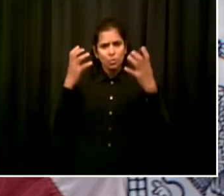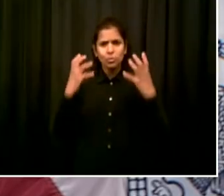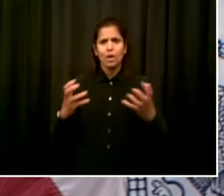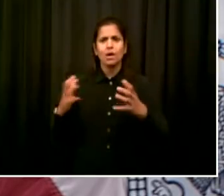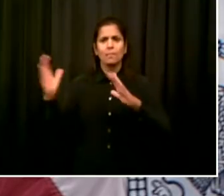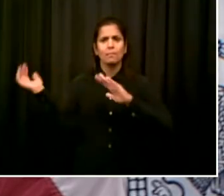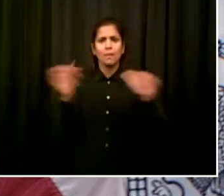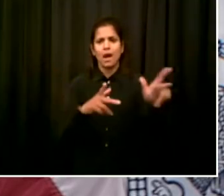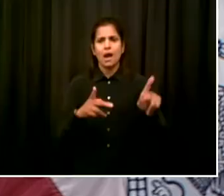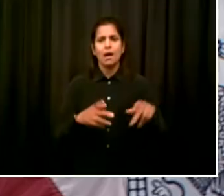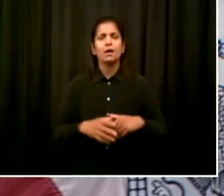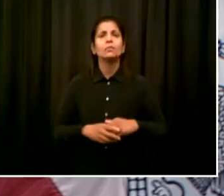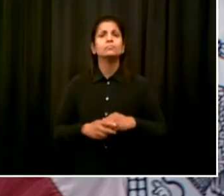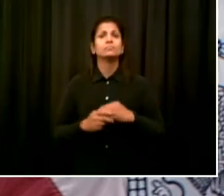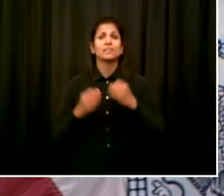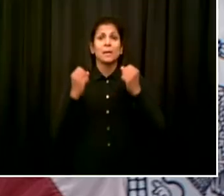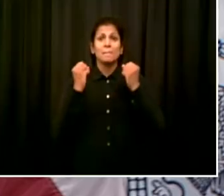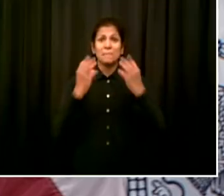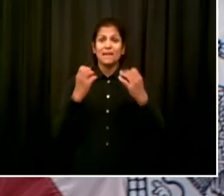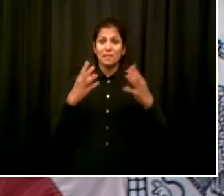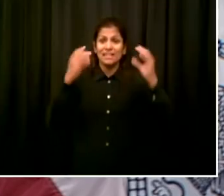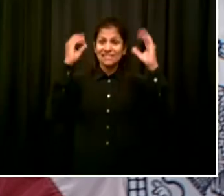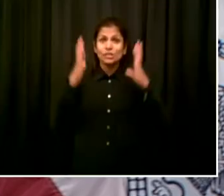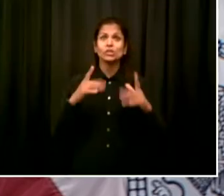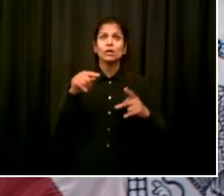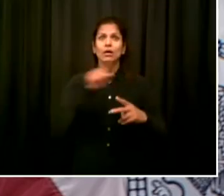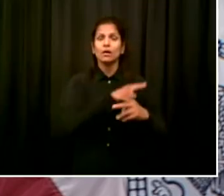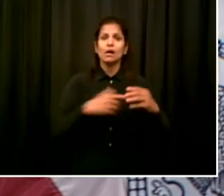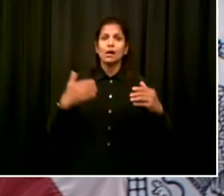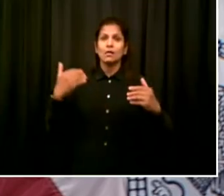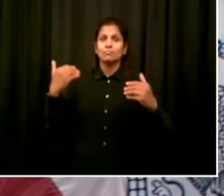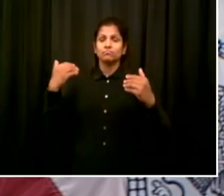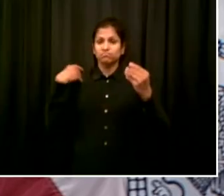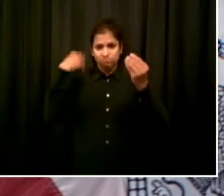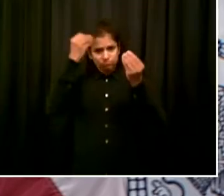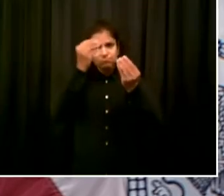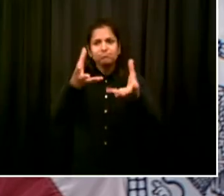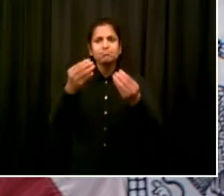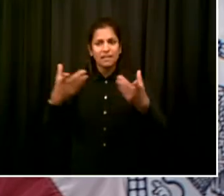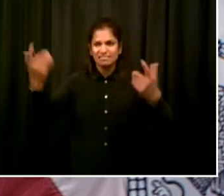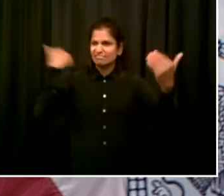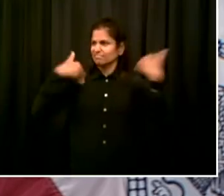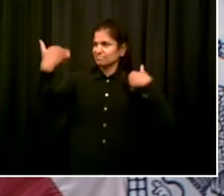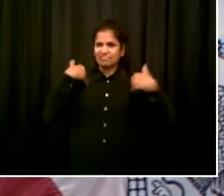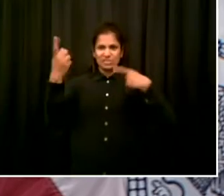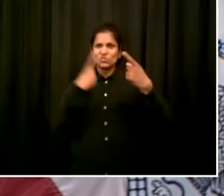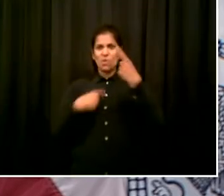WANT TO COME BACK . I'VE BEEN OUT TO A LOT OF COUNMMITS IEAN D A LT OOF TEACHERS WILL